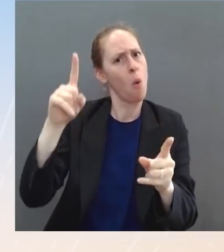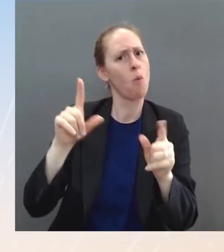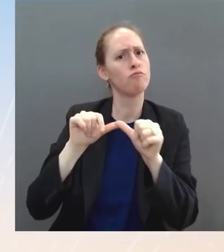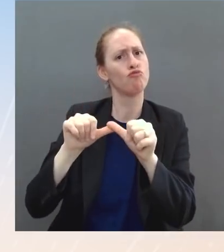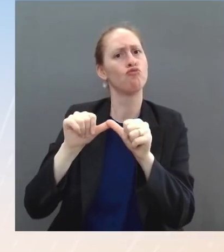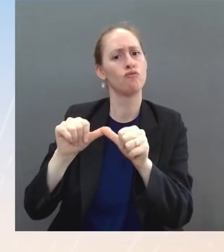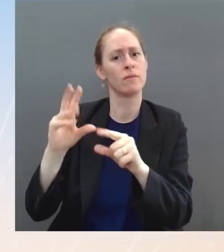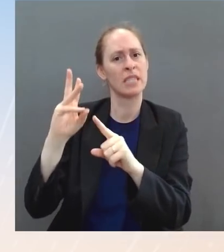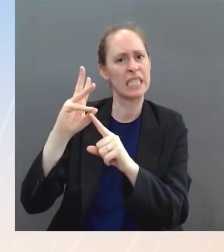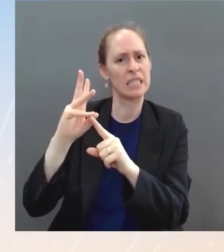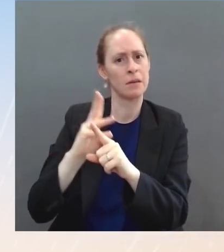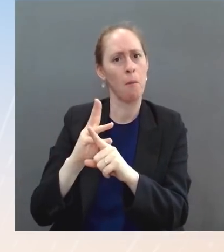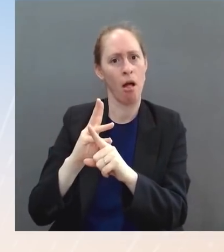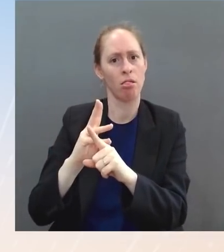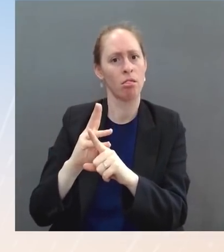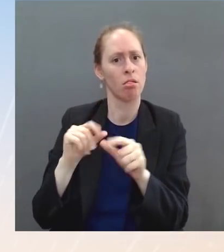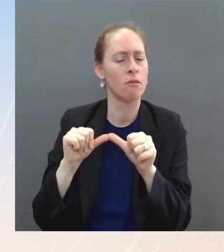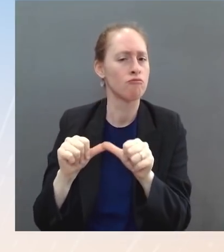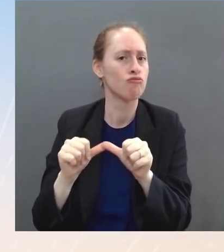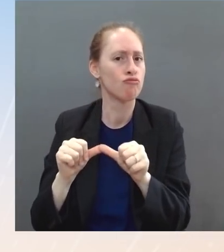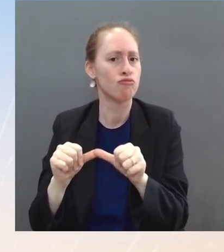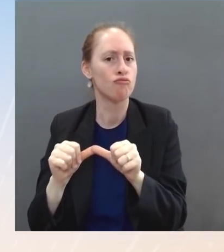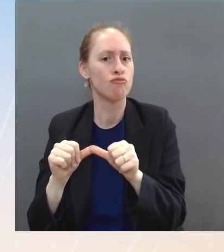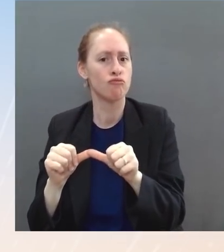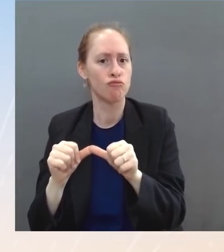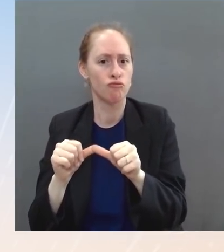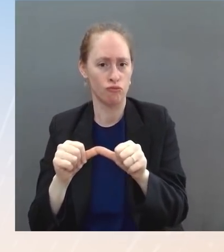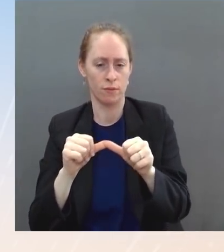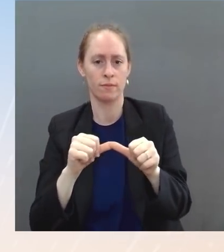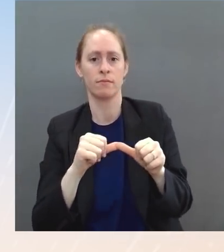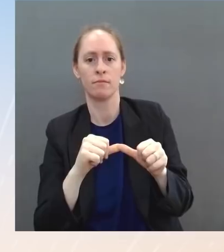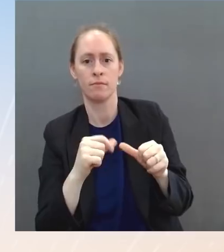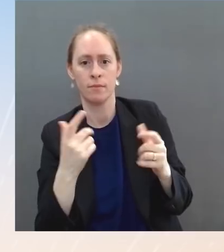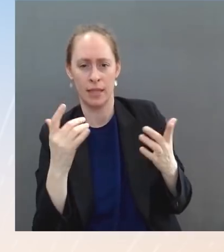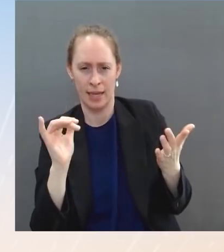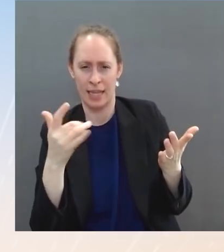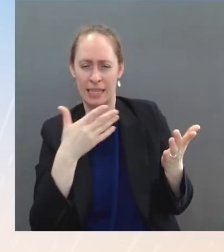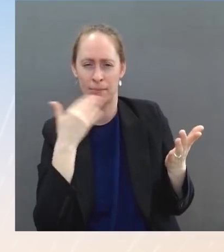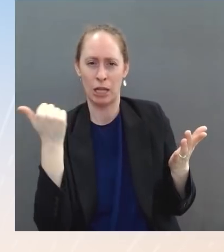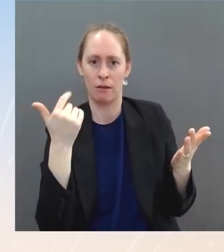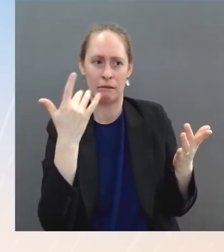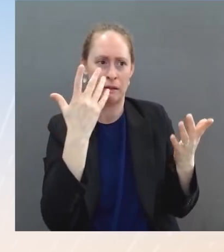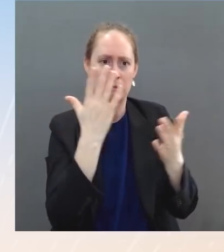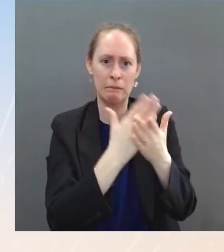in many ways for that period of time and ramp up production in a range of ways. Yes, you referenced OPEC